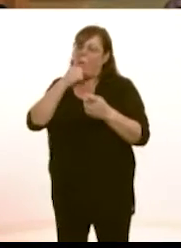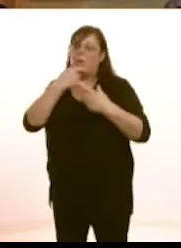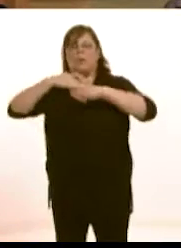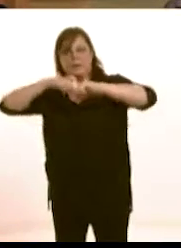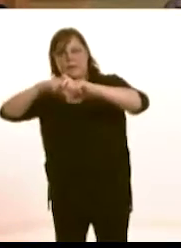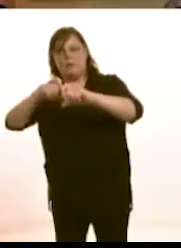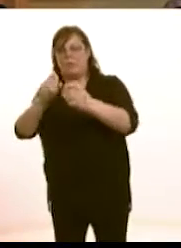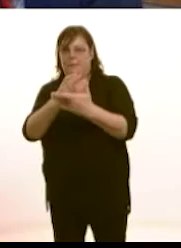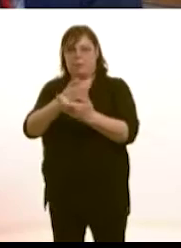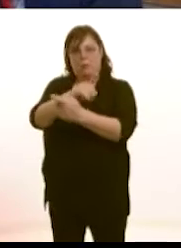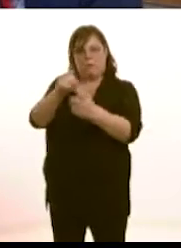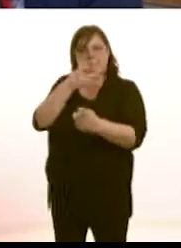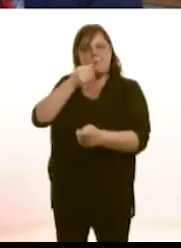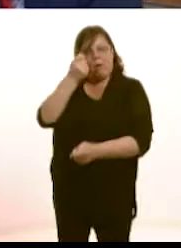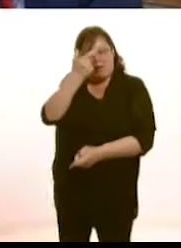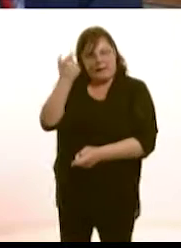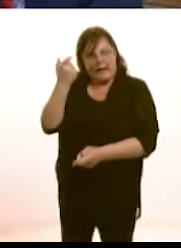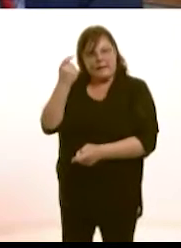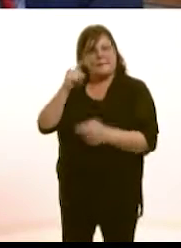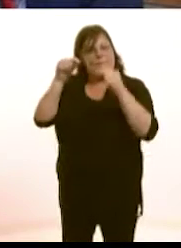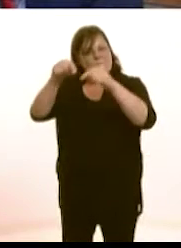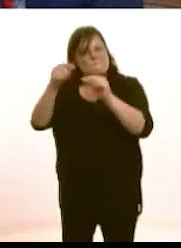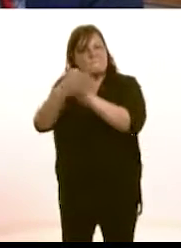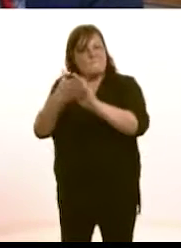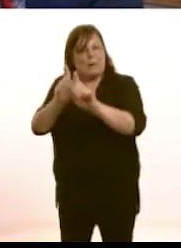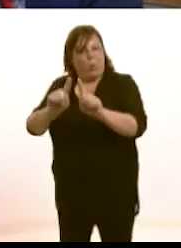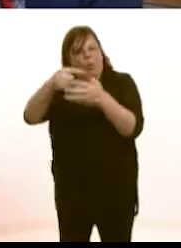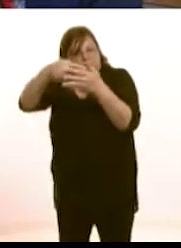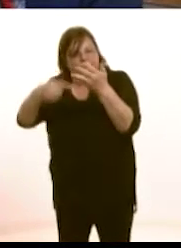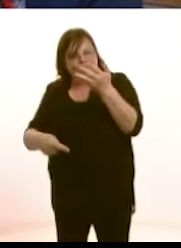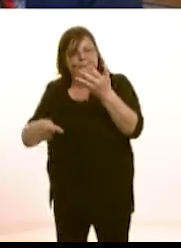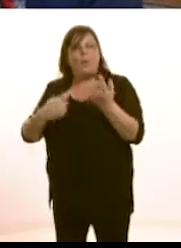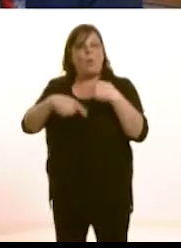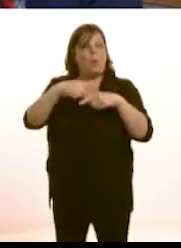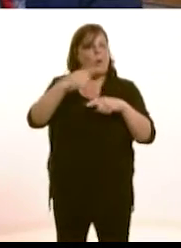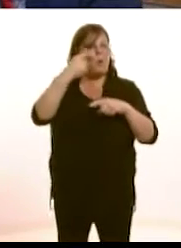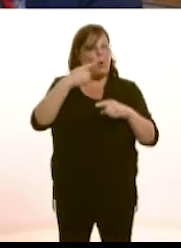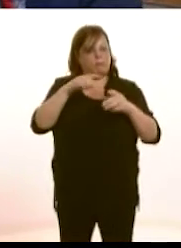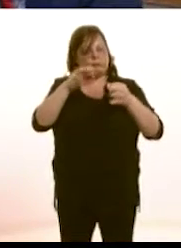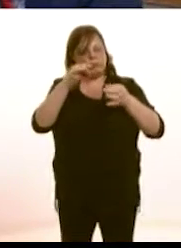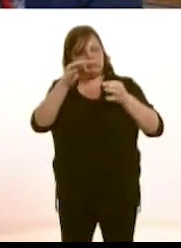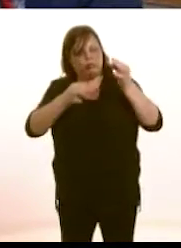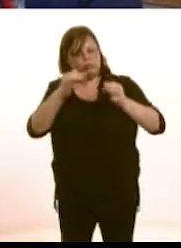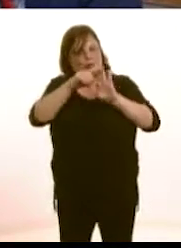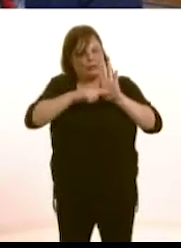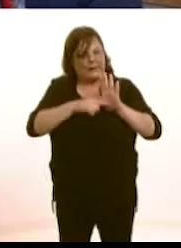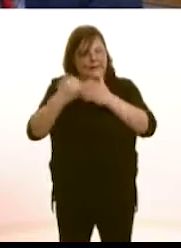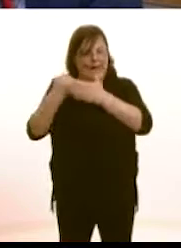As I say, the strategy will be looking to take that forward.